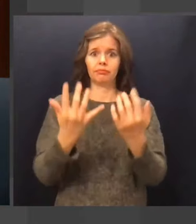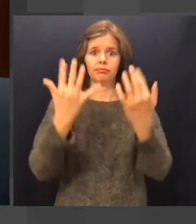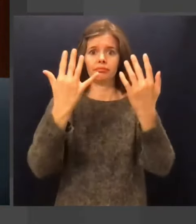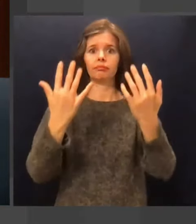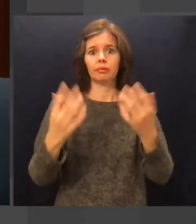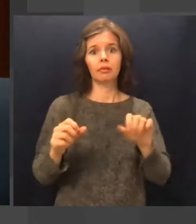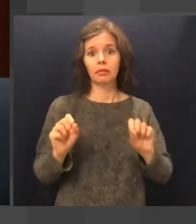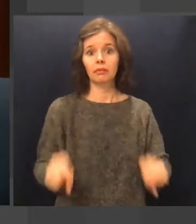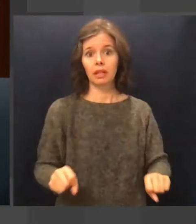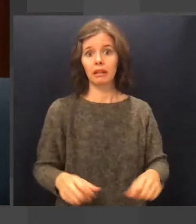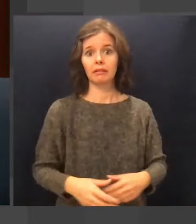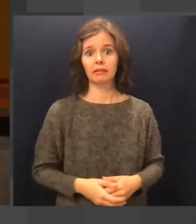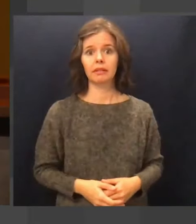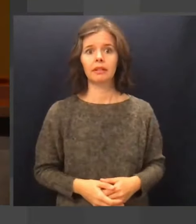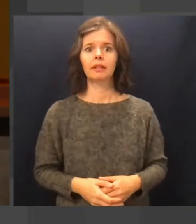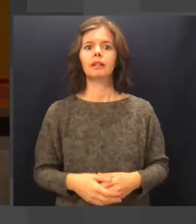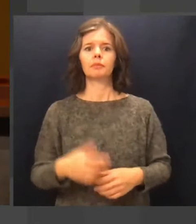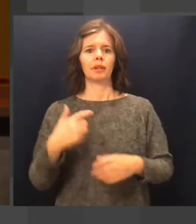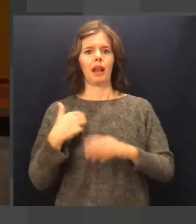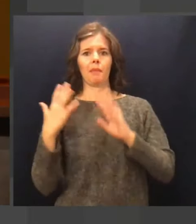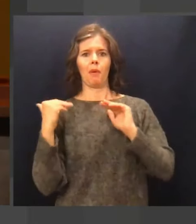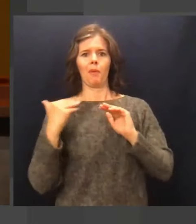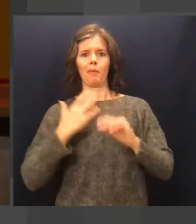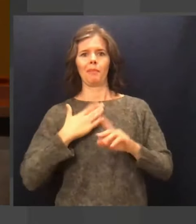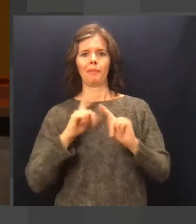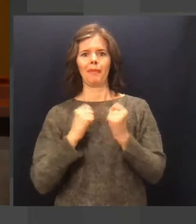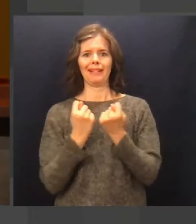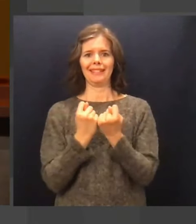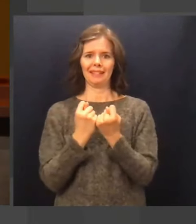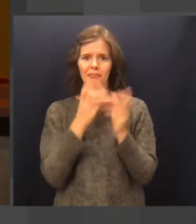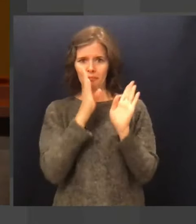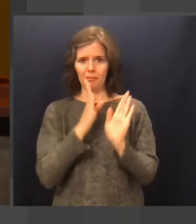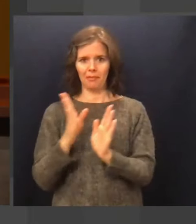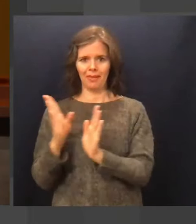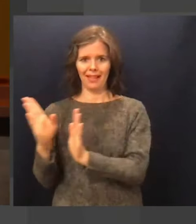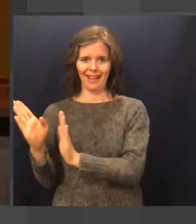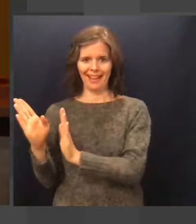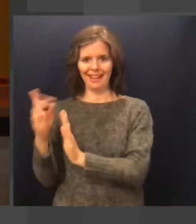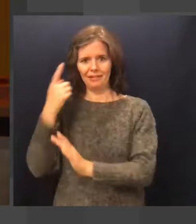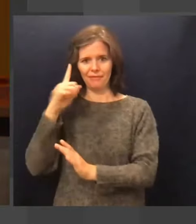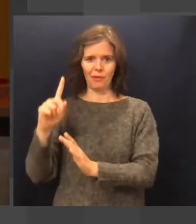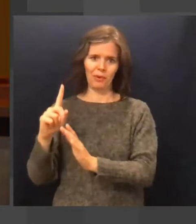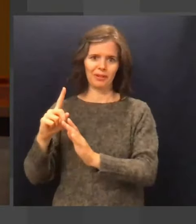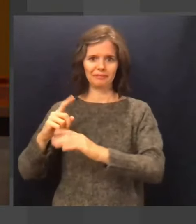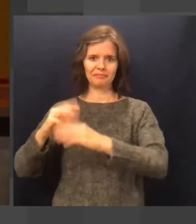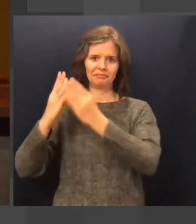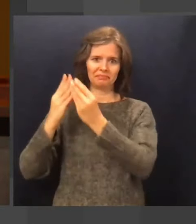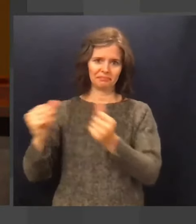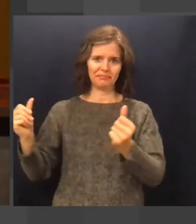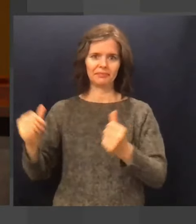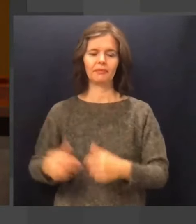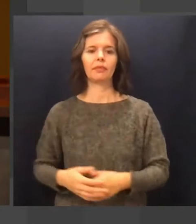BUT I'M HOPING THAT AGNES AND THE TEAM MAY HAVE A PLAN FOR THAT.